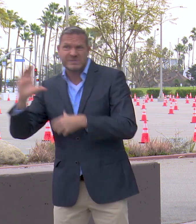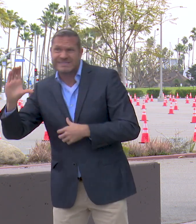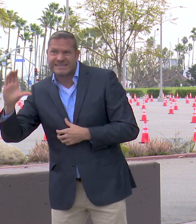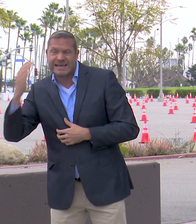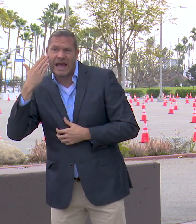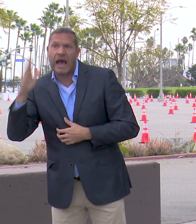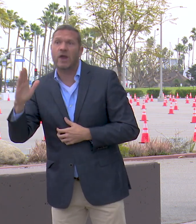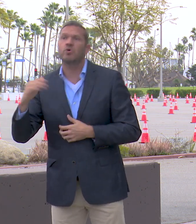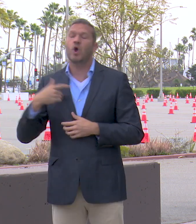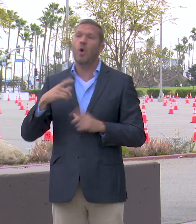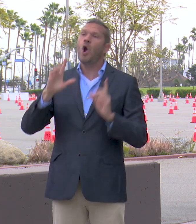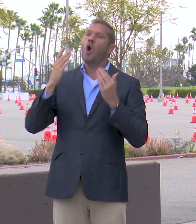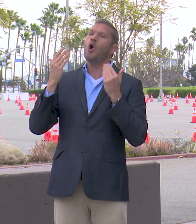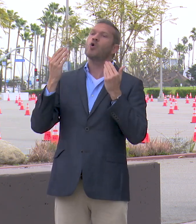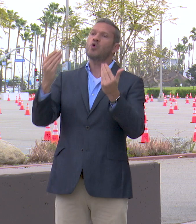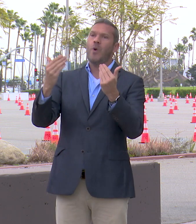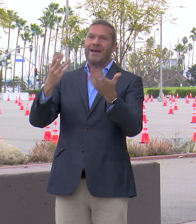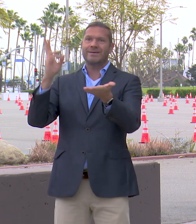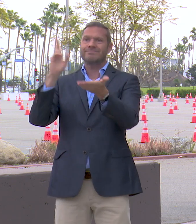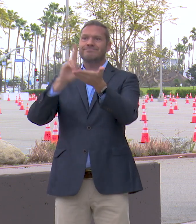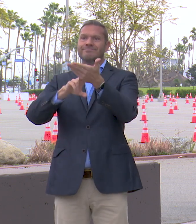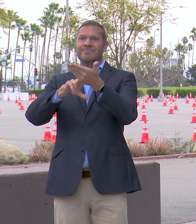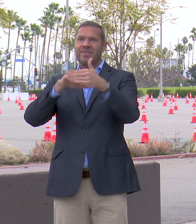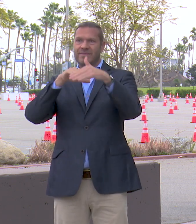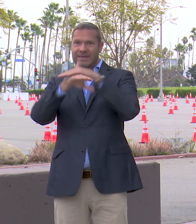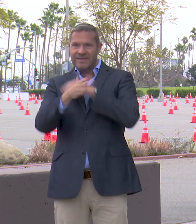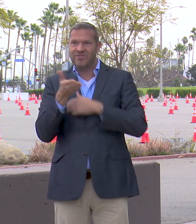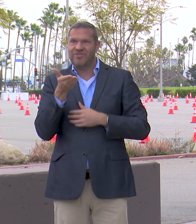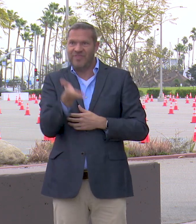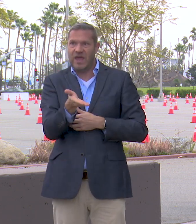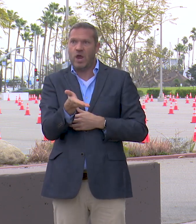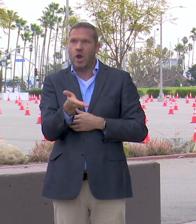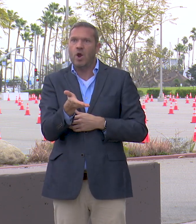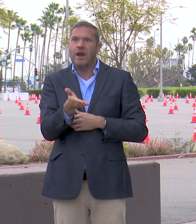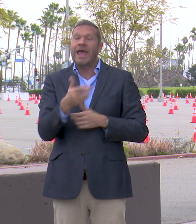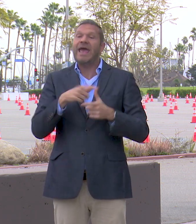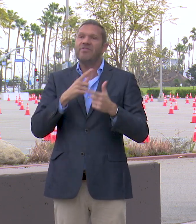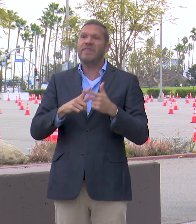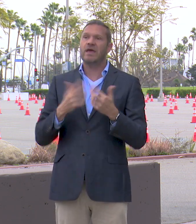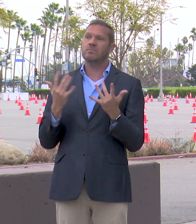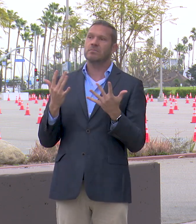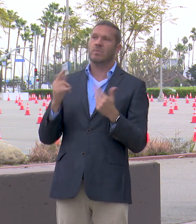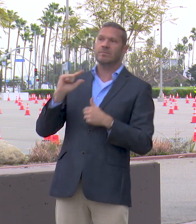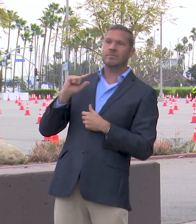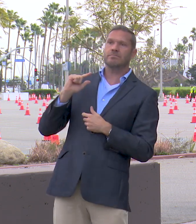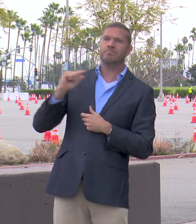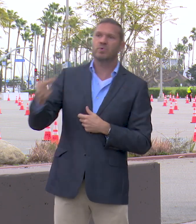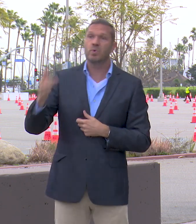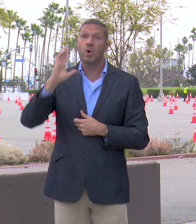in, and we will notify you when it's your turn and we'll also send you regular updates.